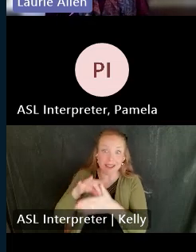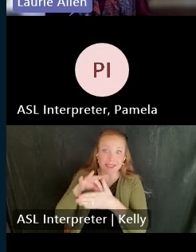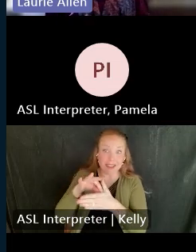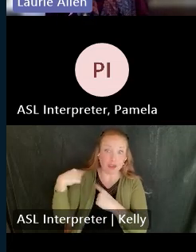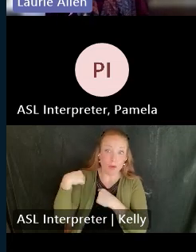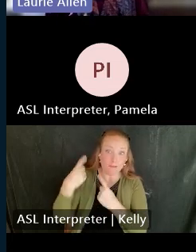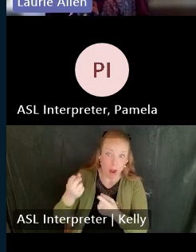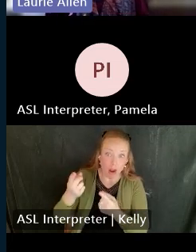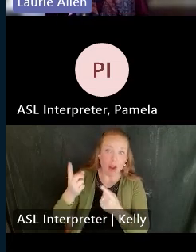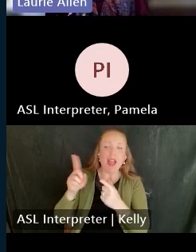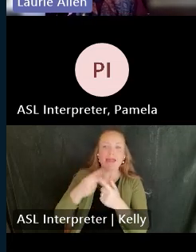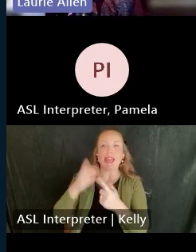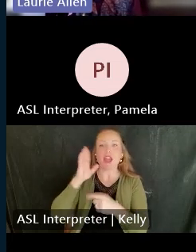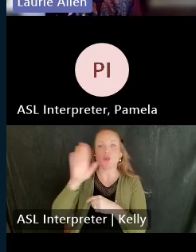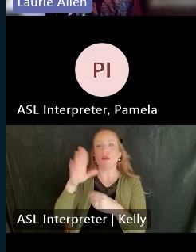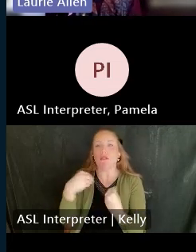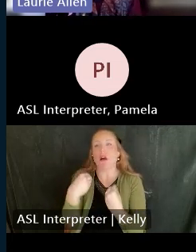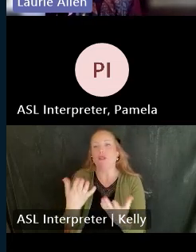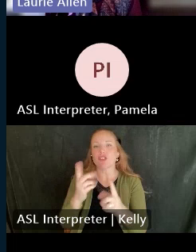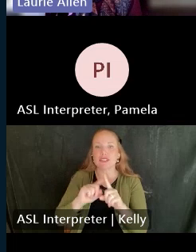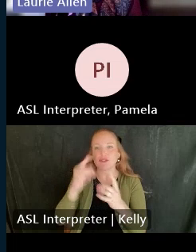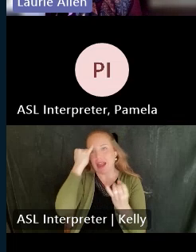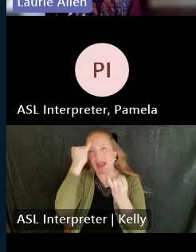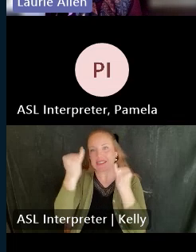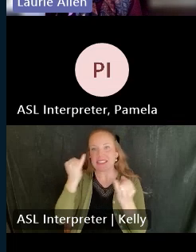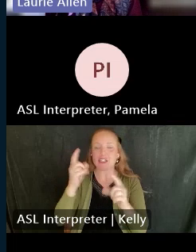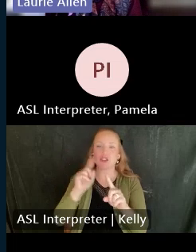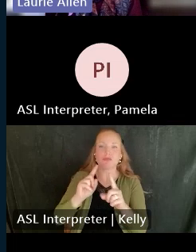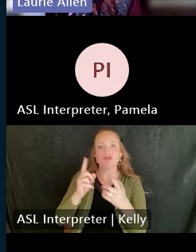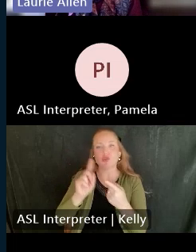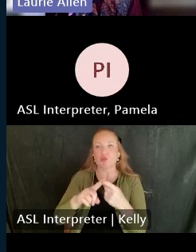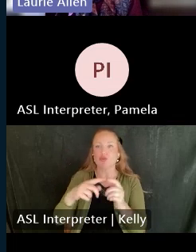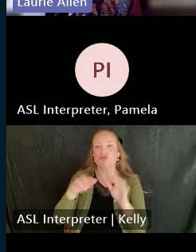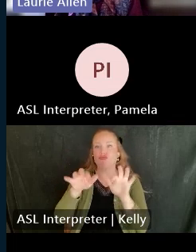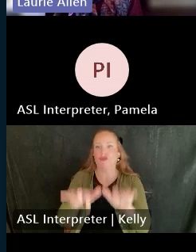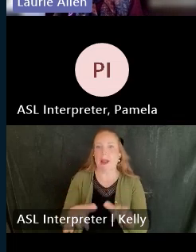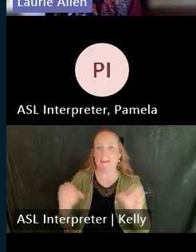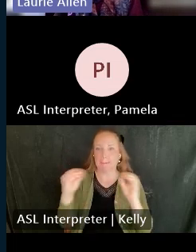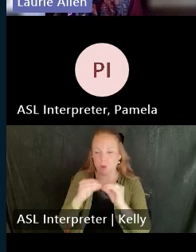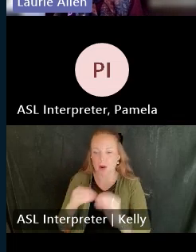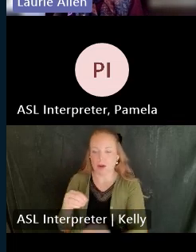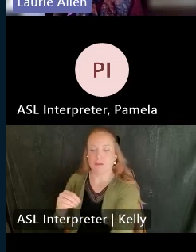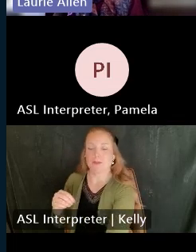Our Disability Policy Officer, as you can imagine, reads lots of long, complicated documents and is also dyslexic.